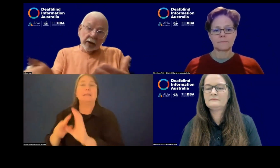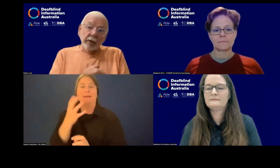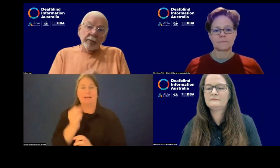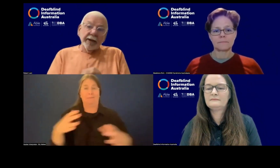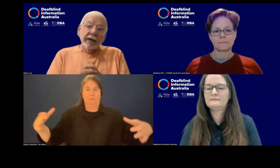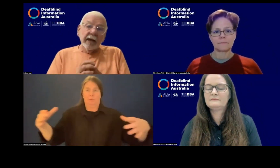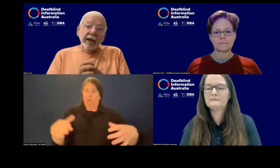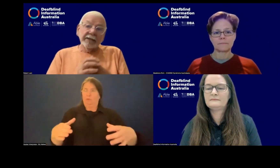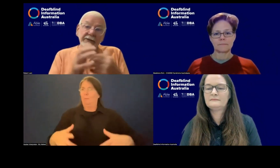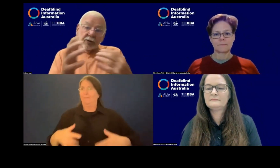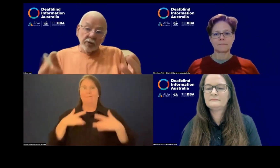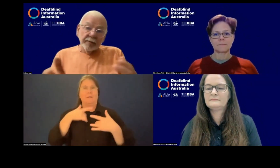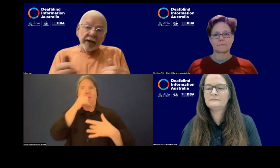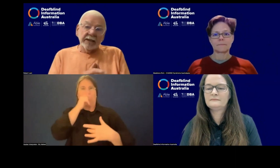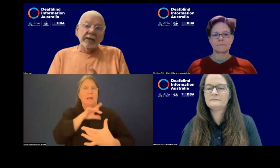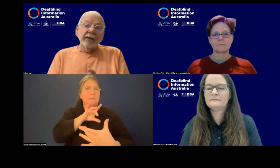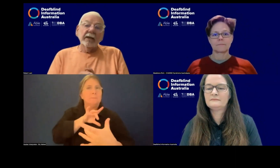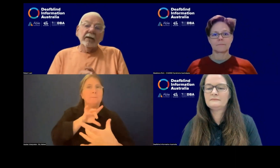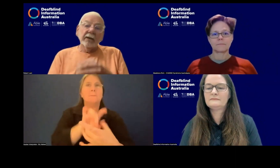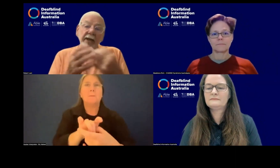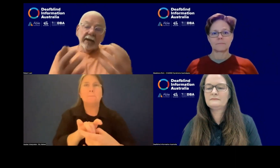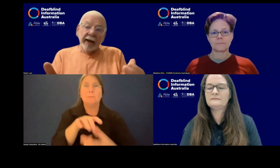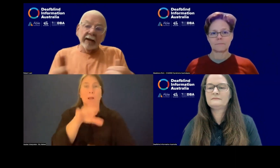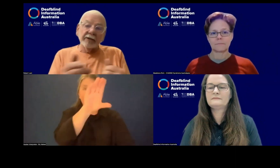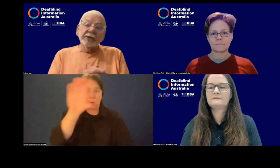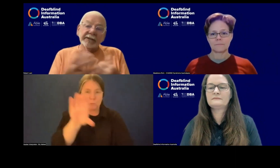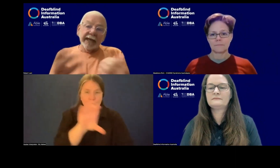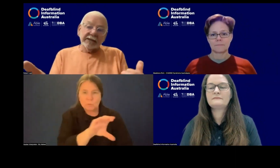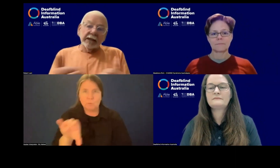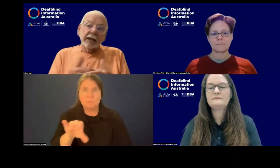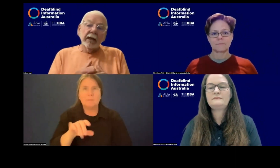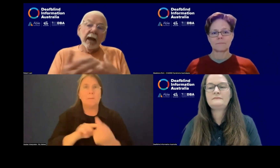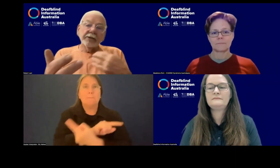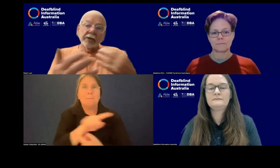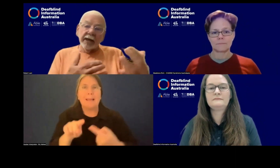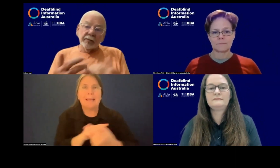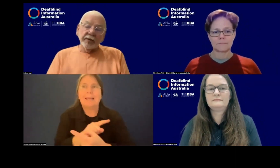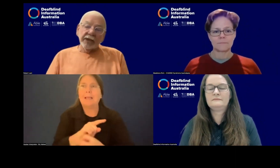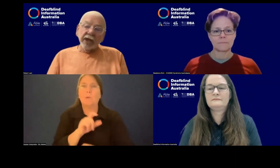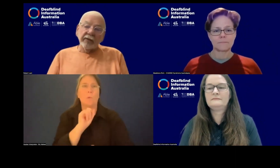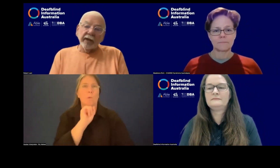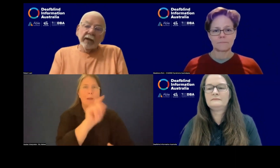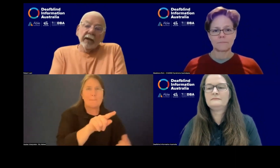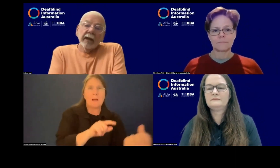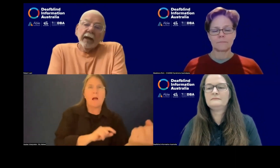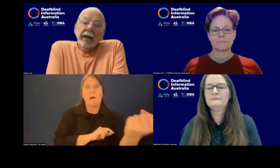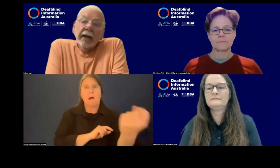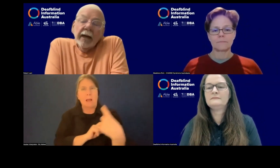There will be a Zoom meeting, emails, texting, to connect with each other.